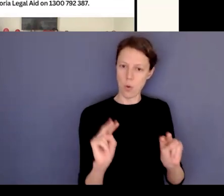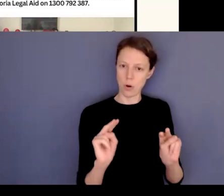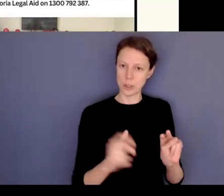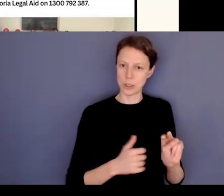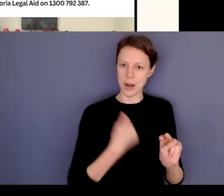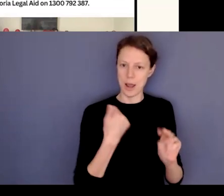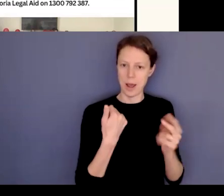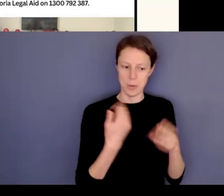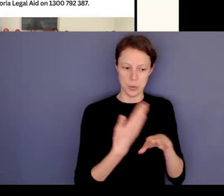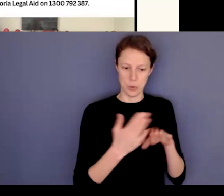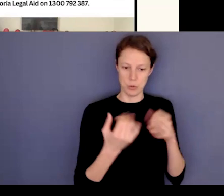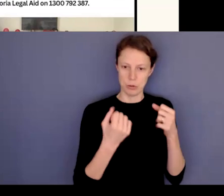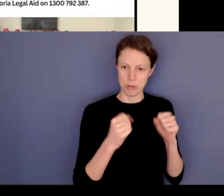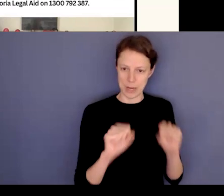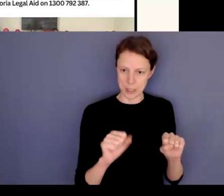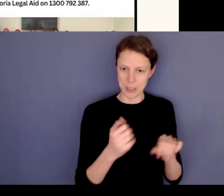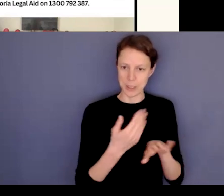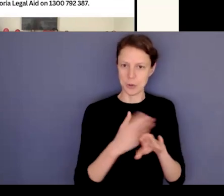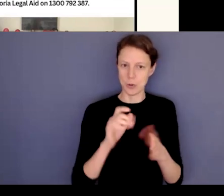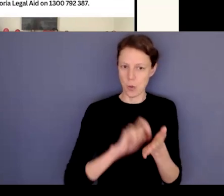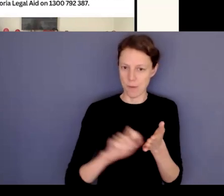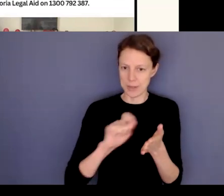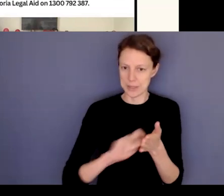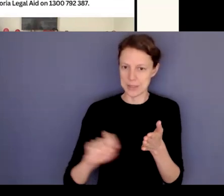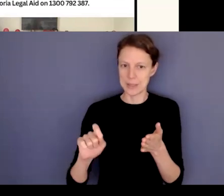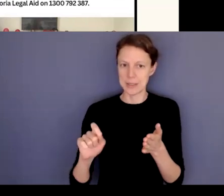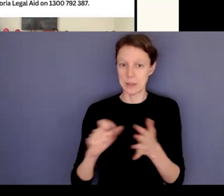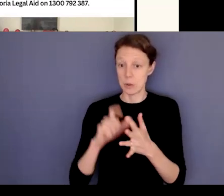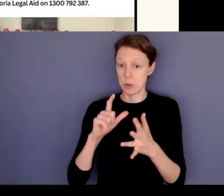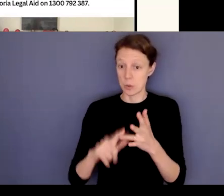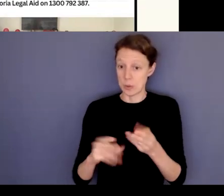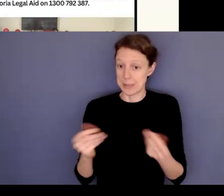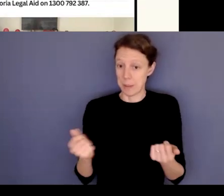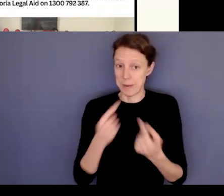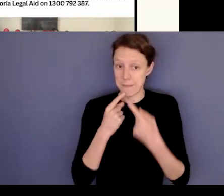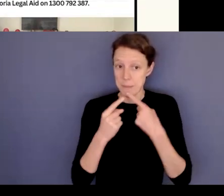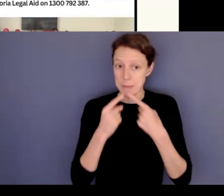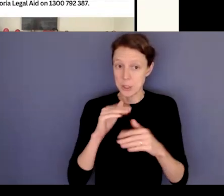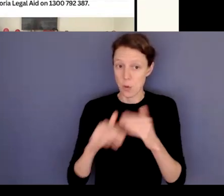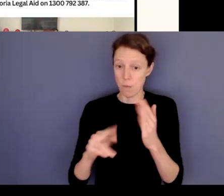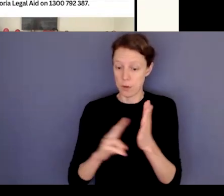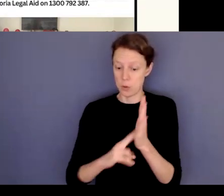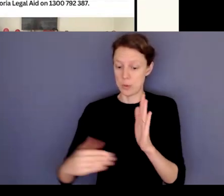offices, we did some information around what the New Zealand citizenship changes meant for young people in Melbourne's